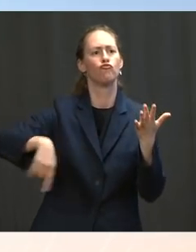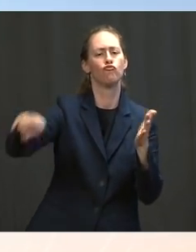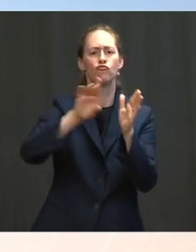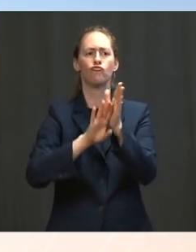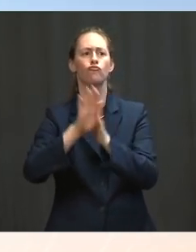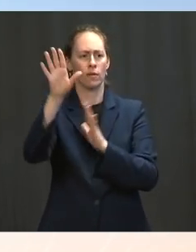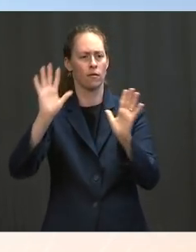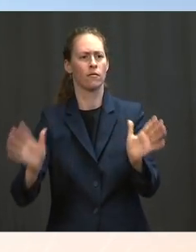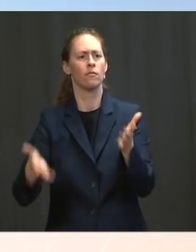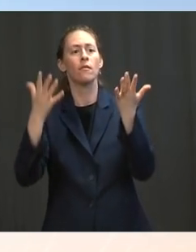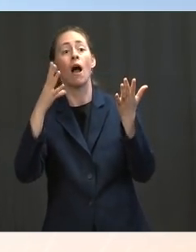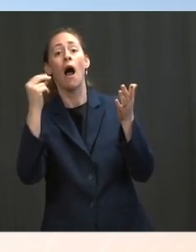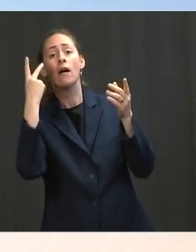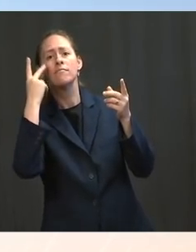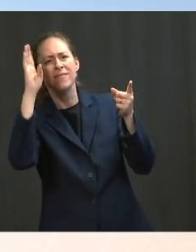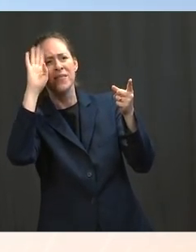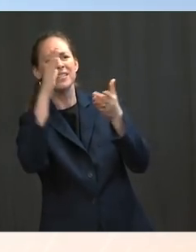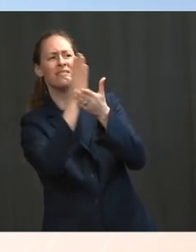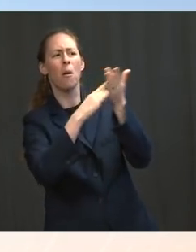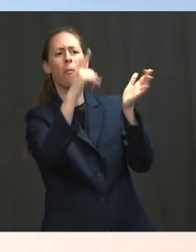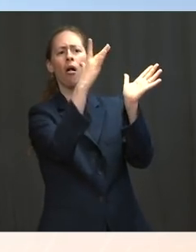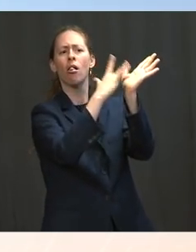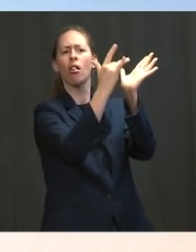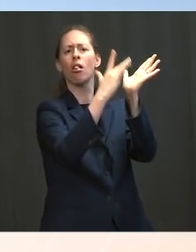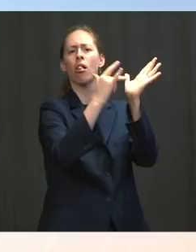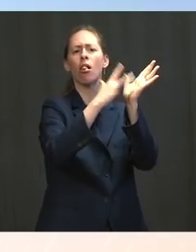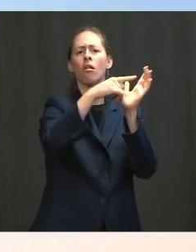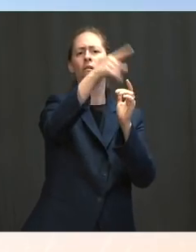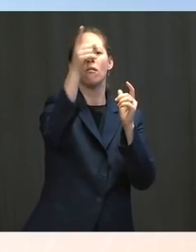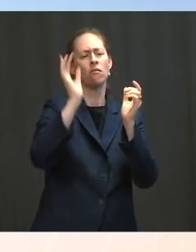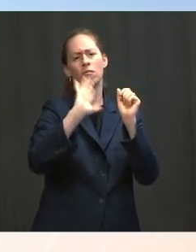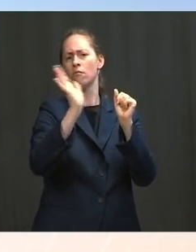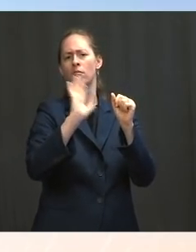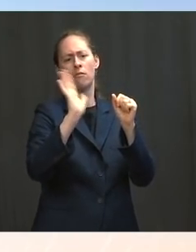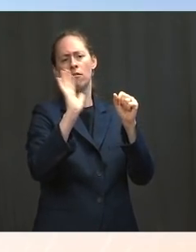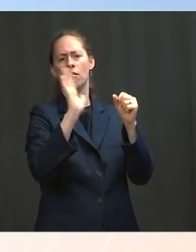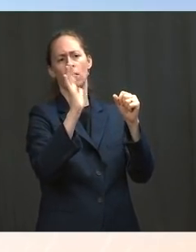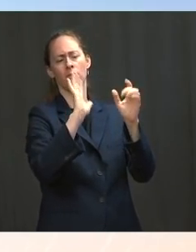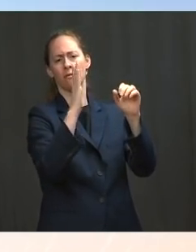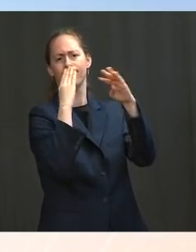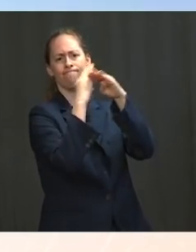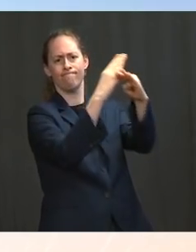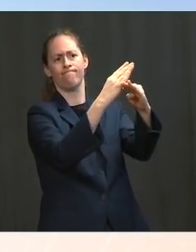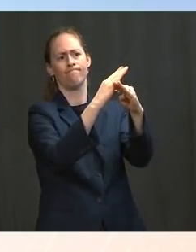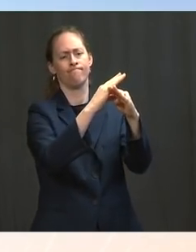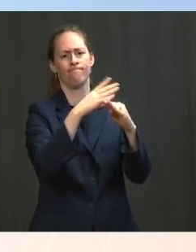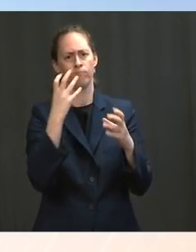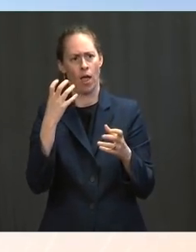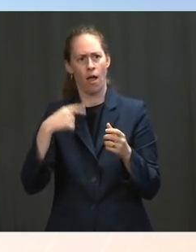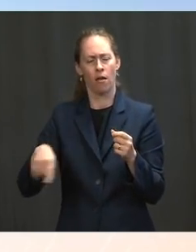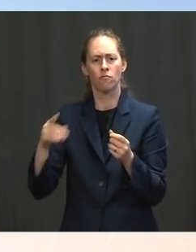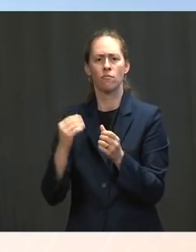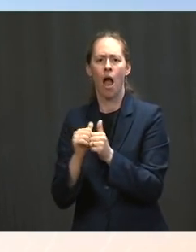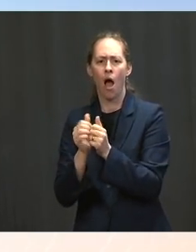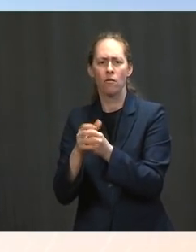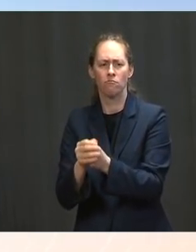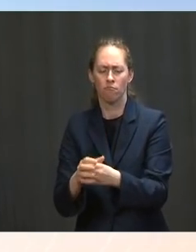by giant agribusiness corporations, and give farmers the right to repair their own equipment how they like. The President's executive order